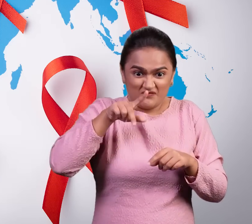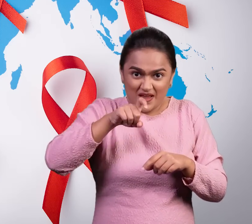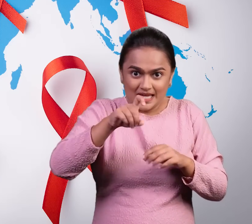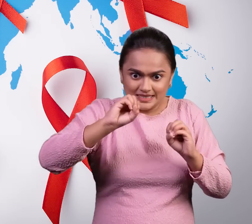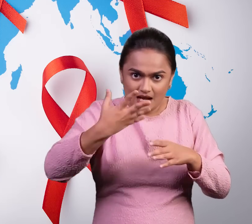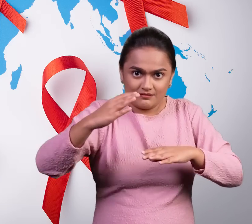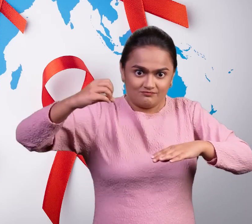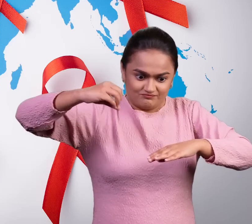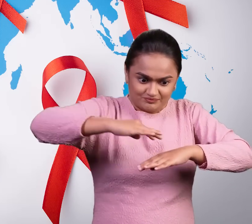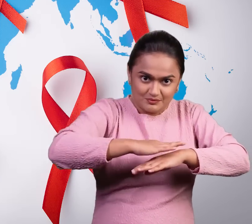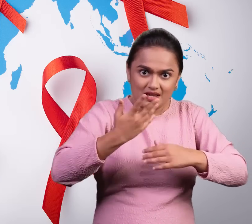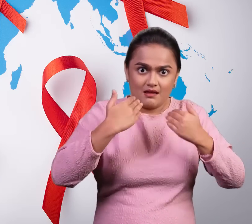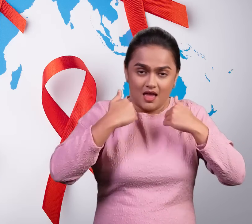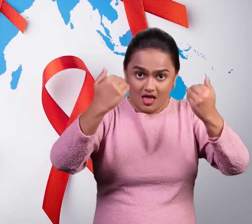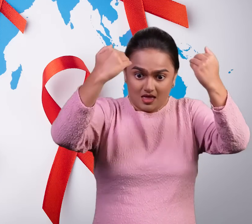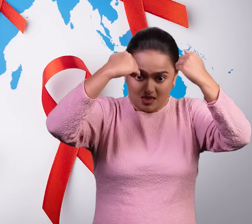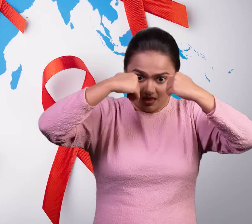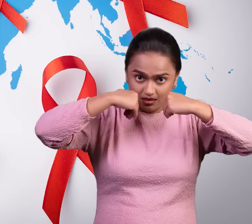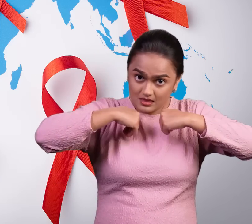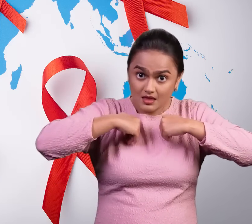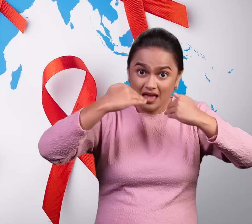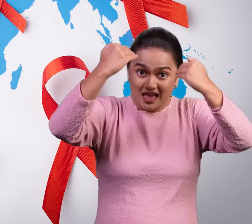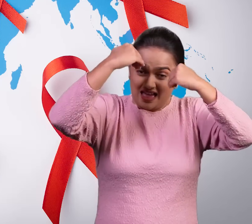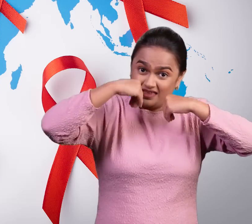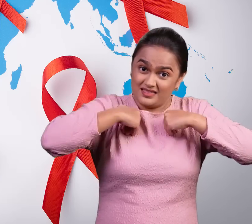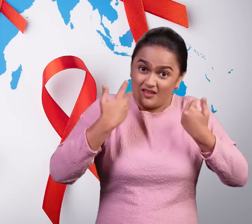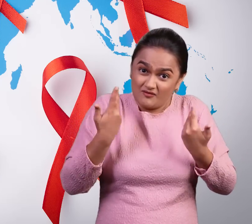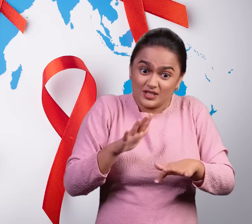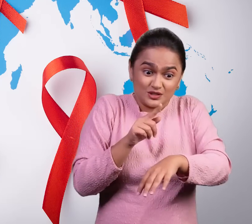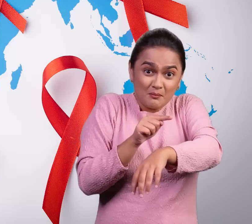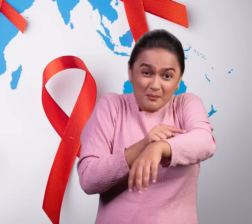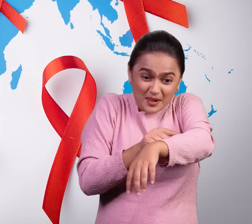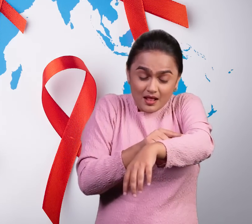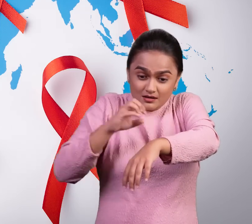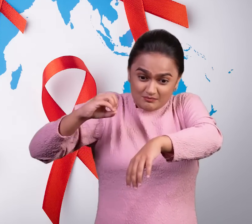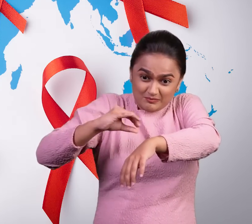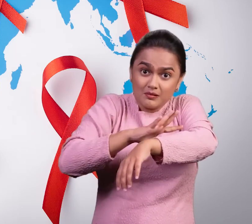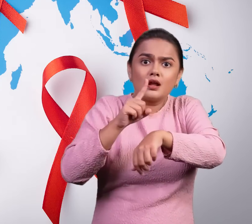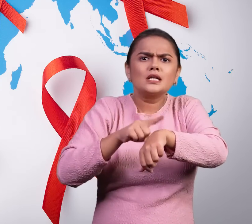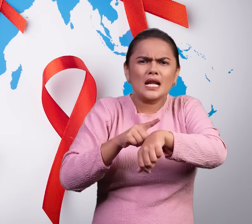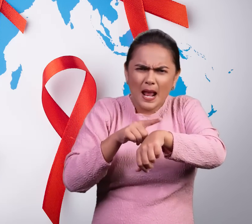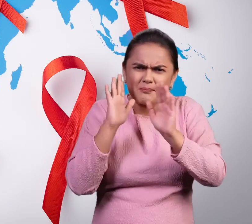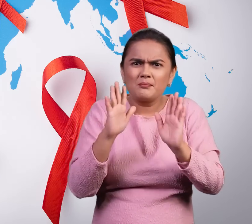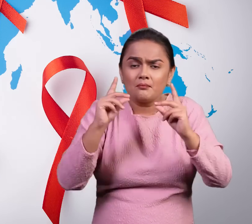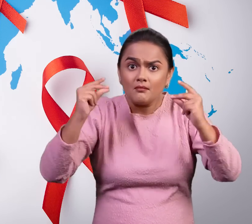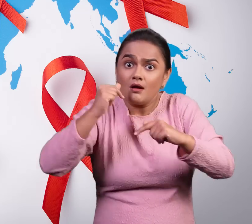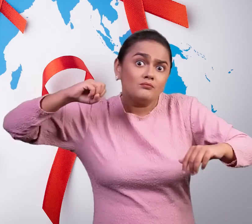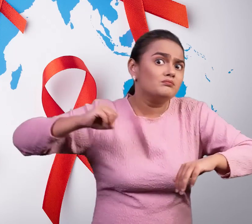the time it takes for HIV to be detected in the blood after entering the body.